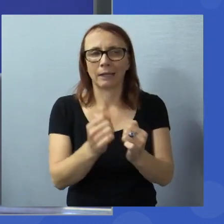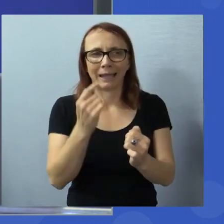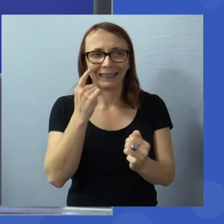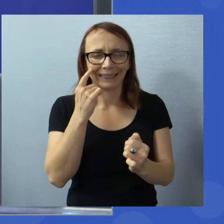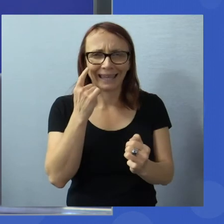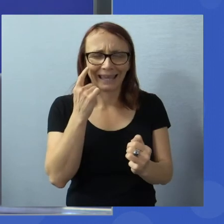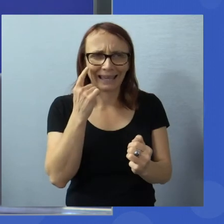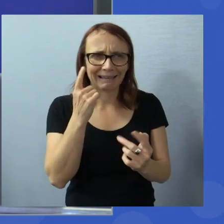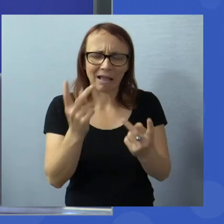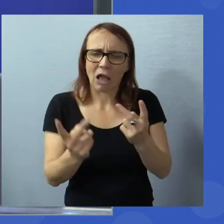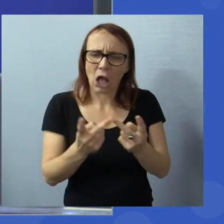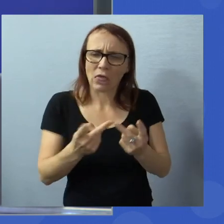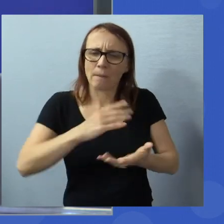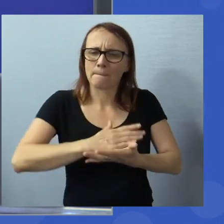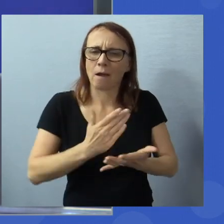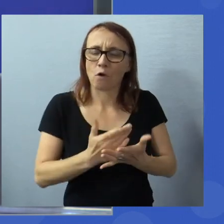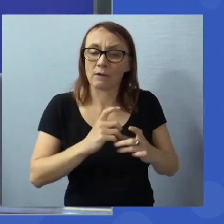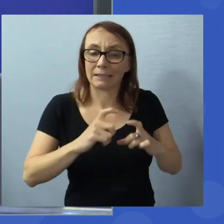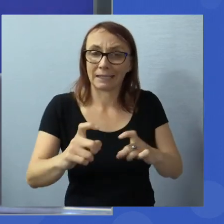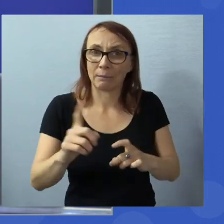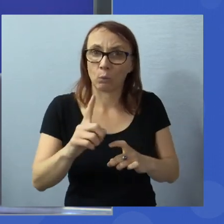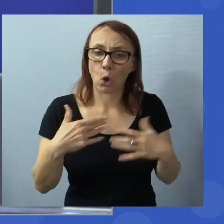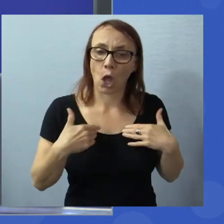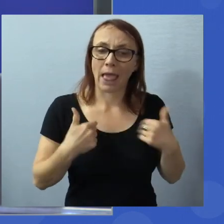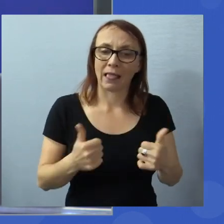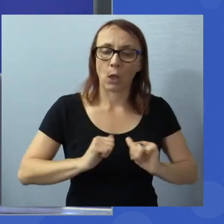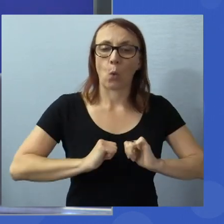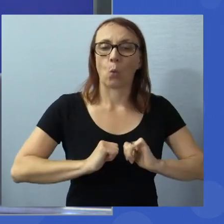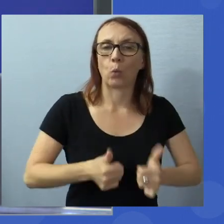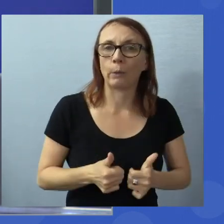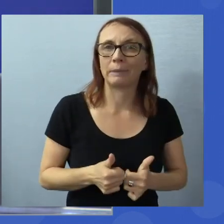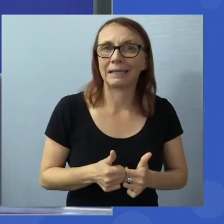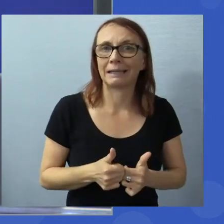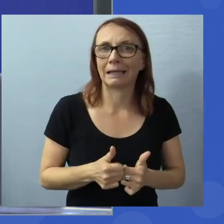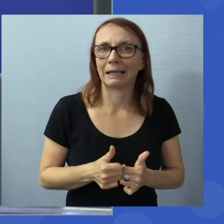of sustainability is health and well-being and improving outcomes for us